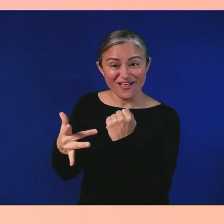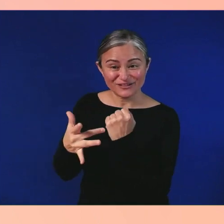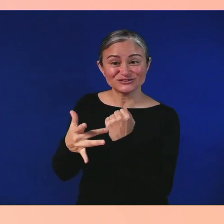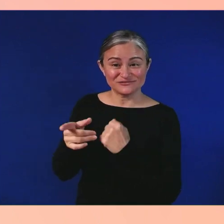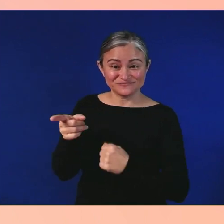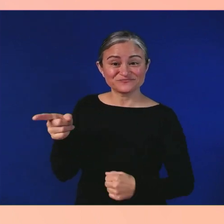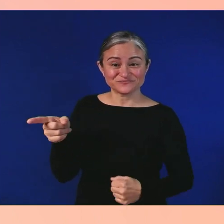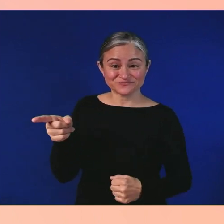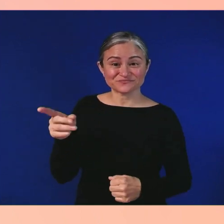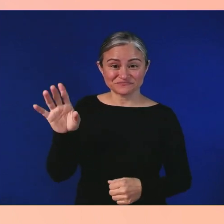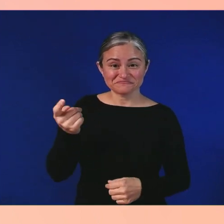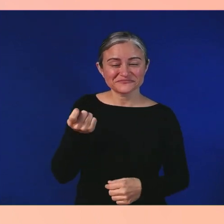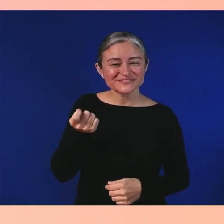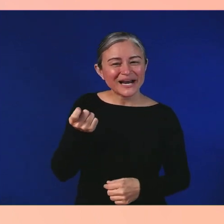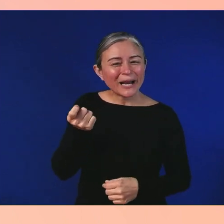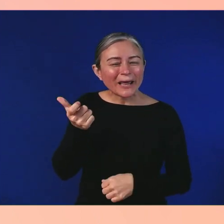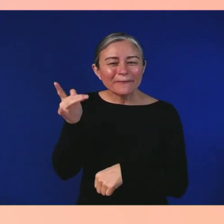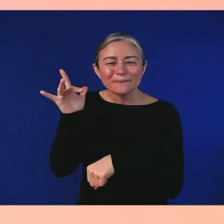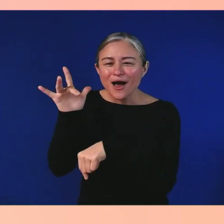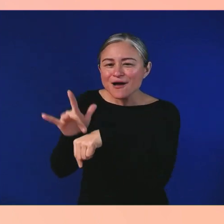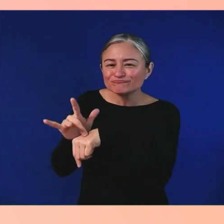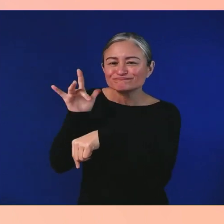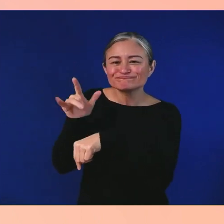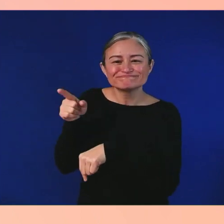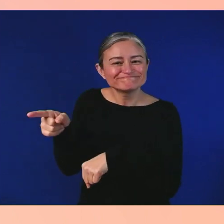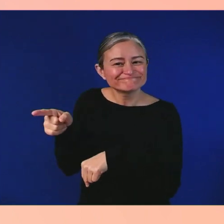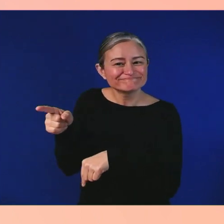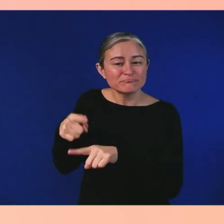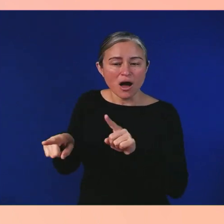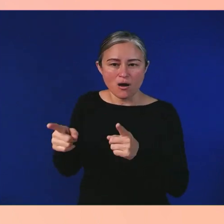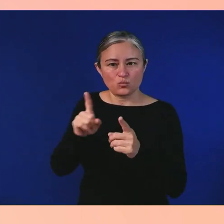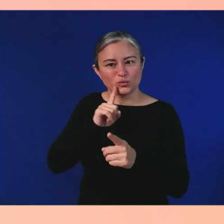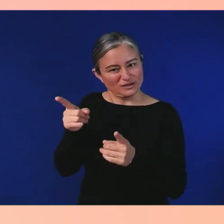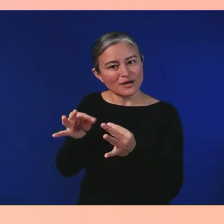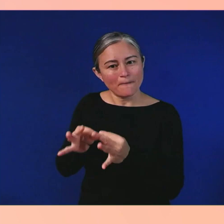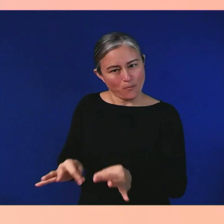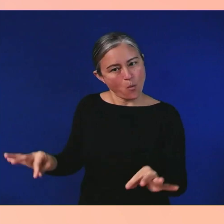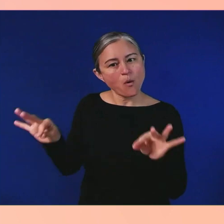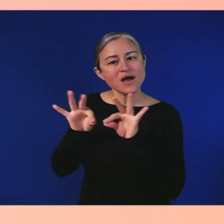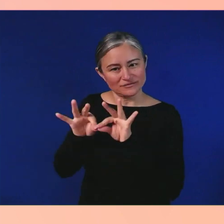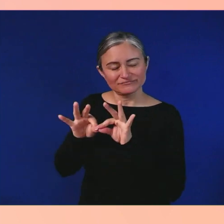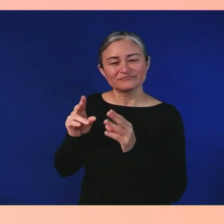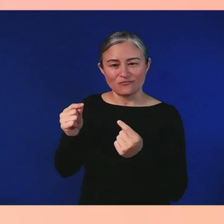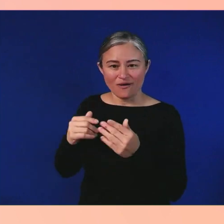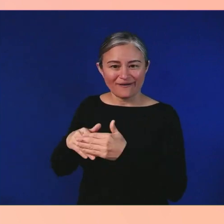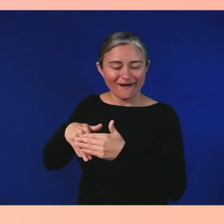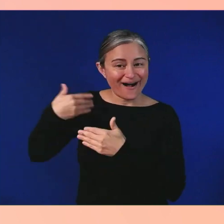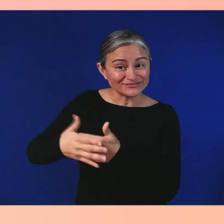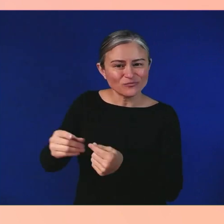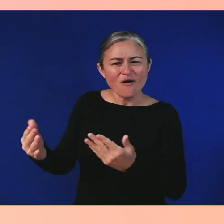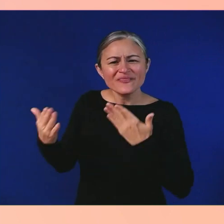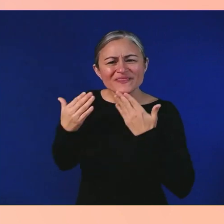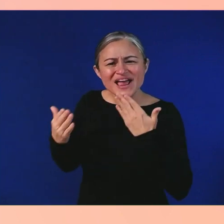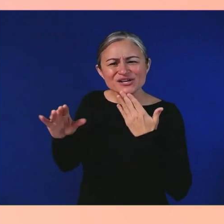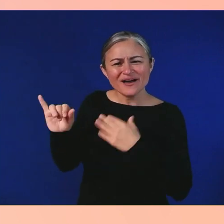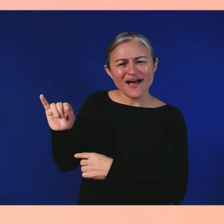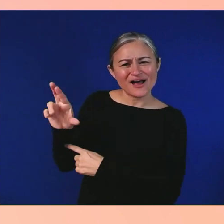but it's a really important step. Thank you Irene for being with us and your for ever passionate commitment to accessibility.